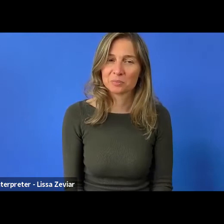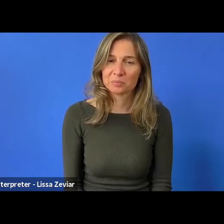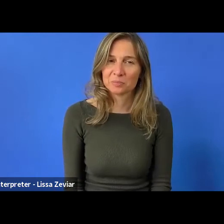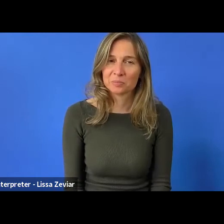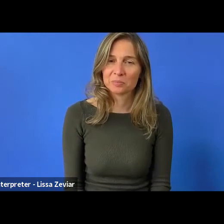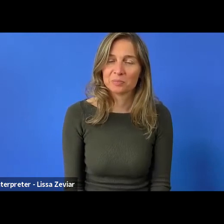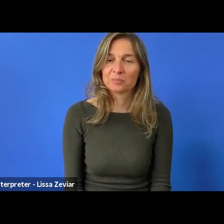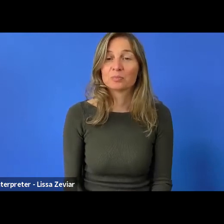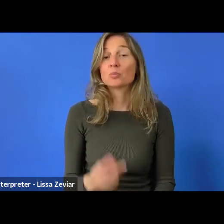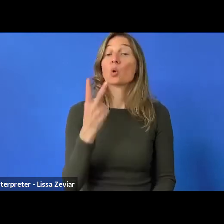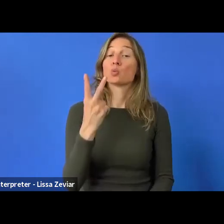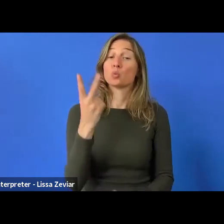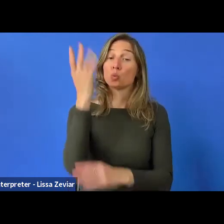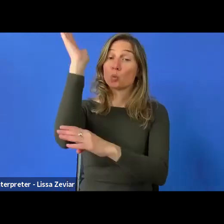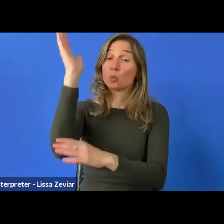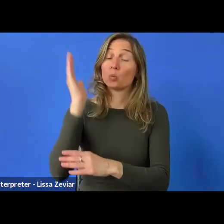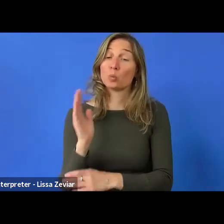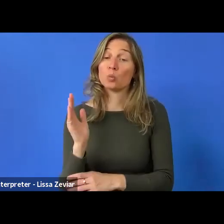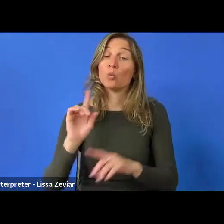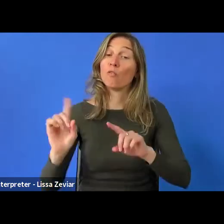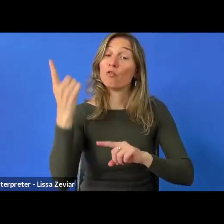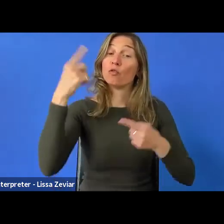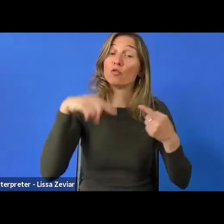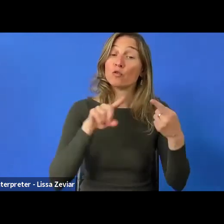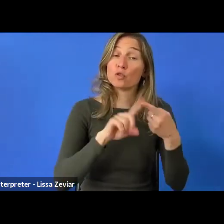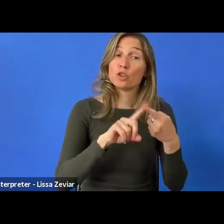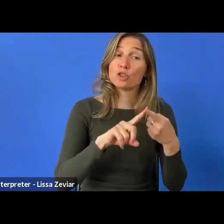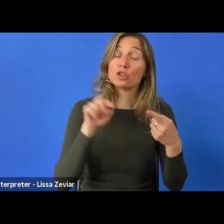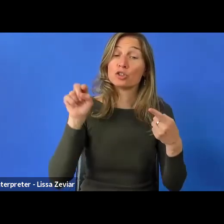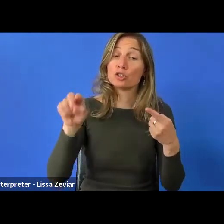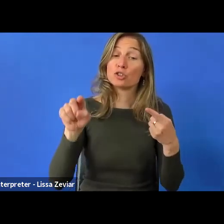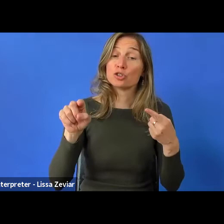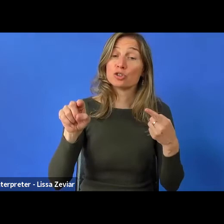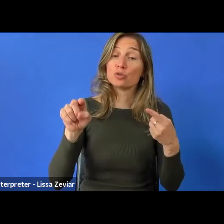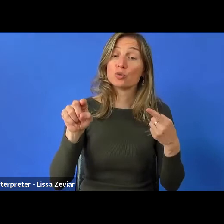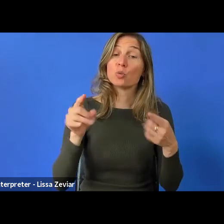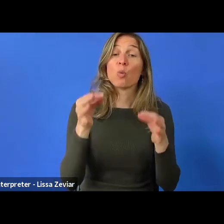from the Human Rights Officer at the Office of the United Nations,